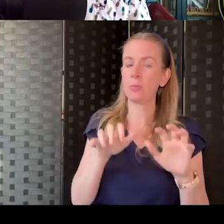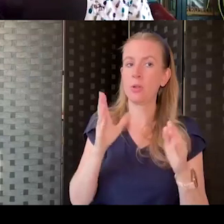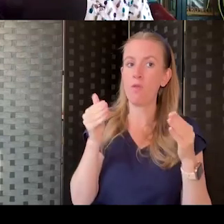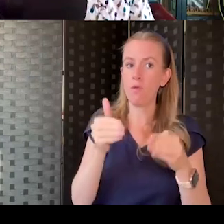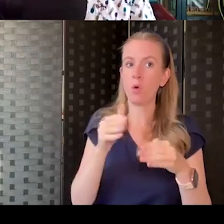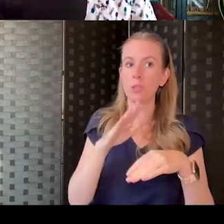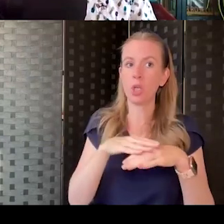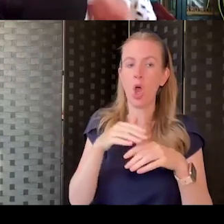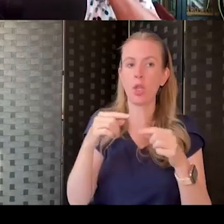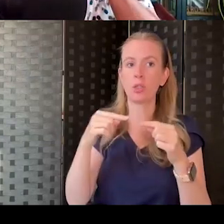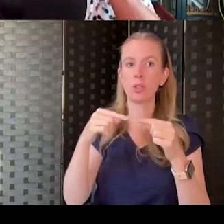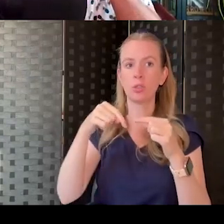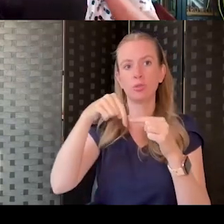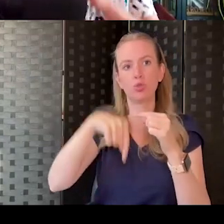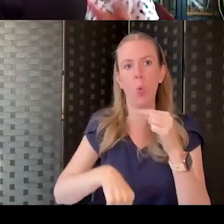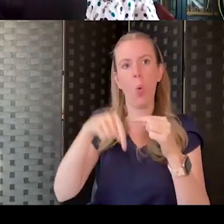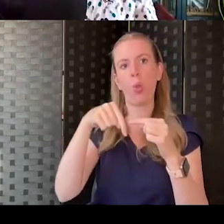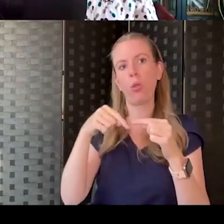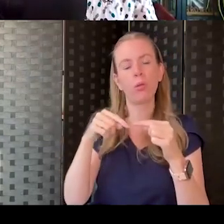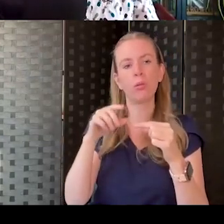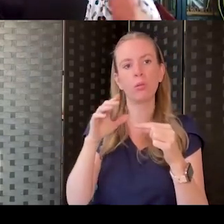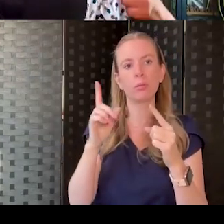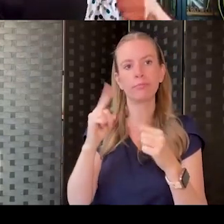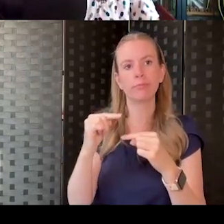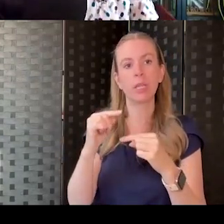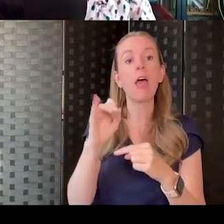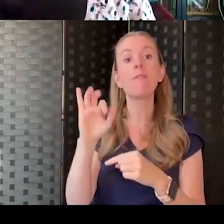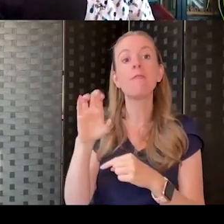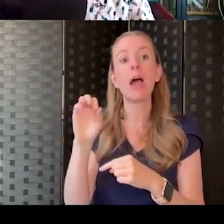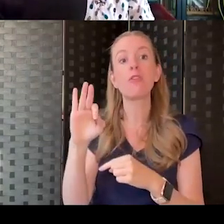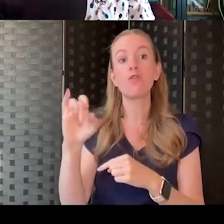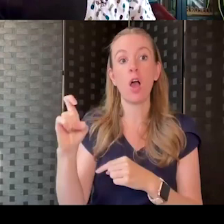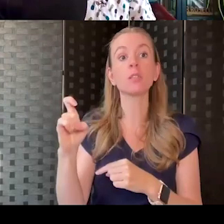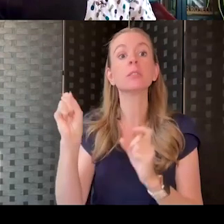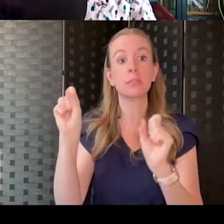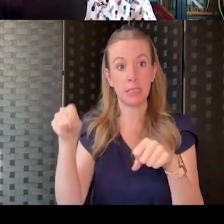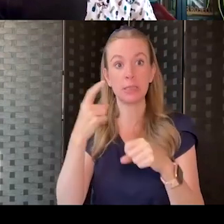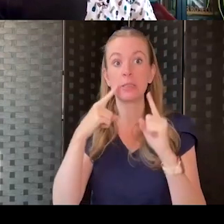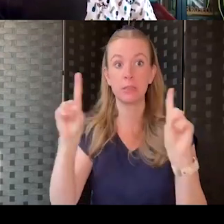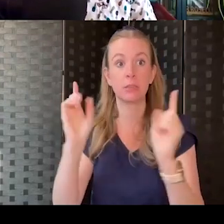that scrolling container. But Firefox does. Kudos to Firefox. Chrome has been working on